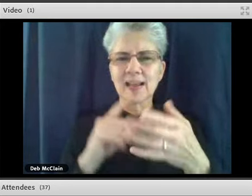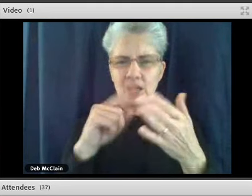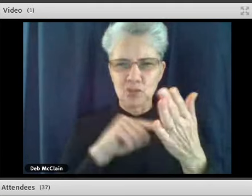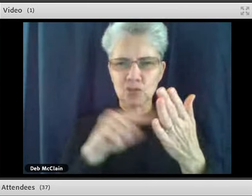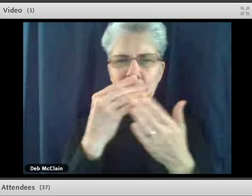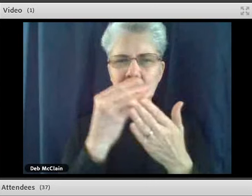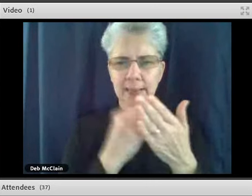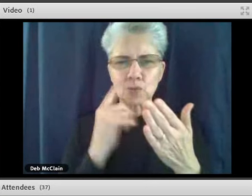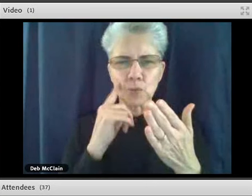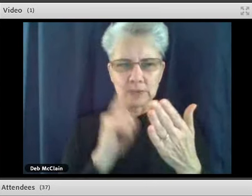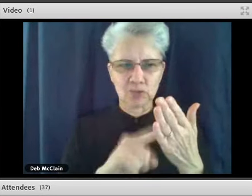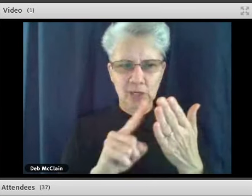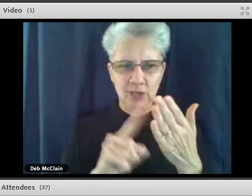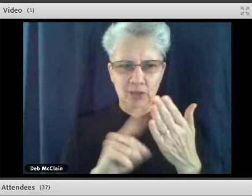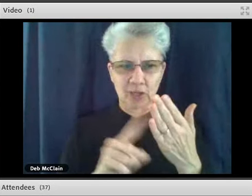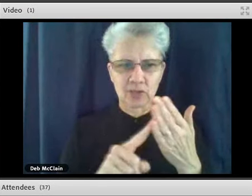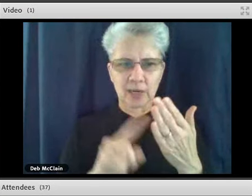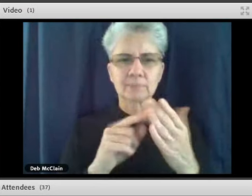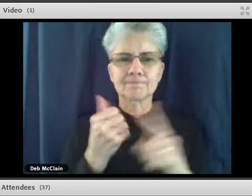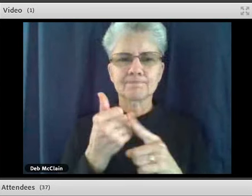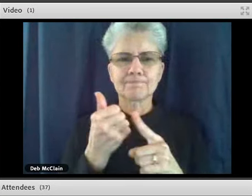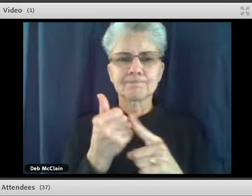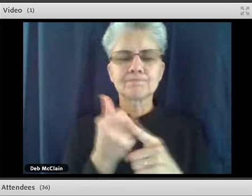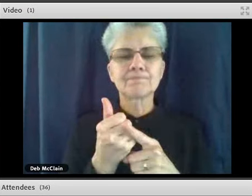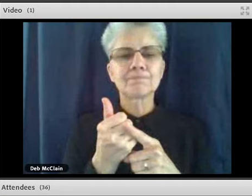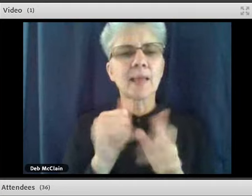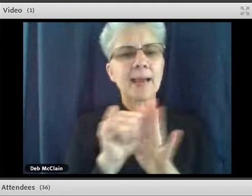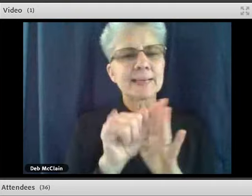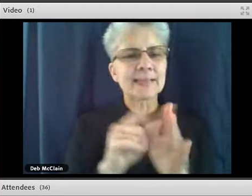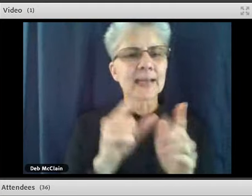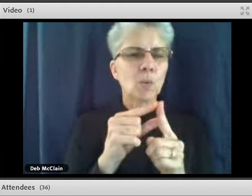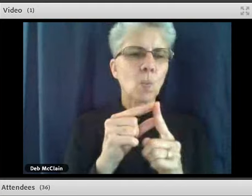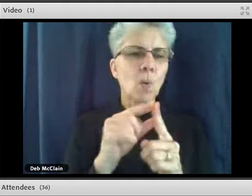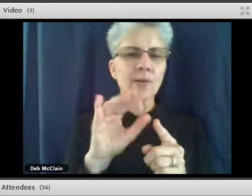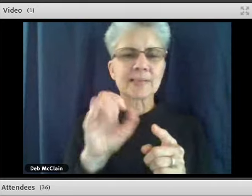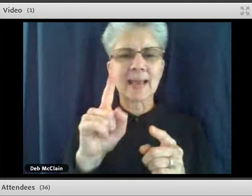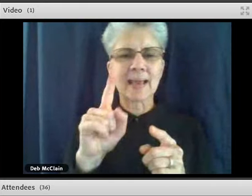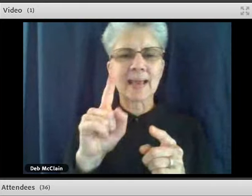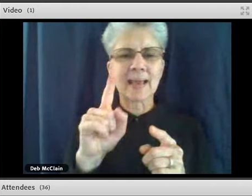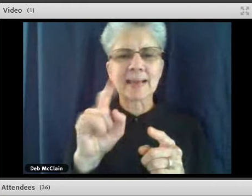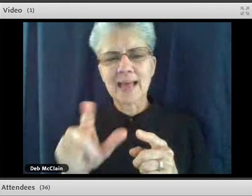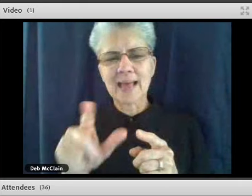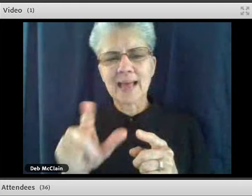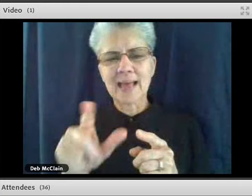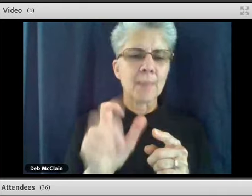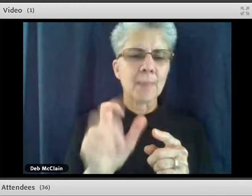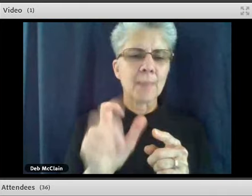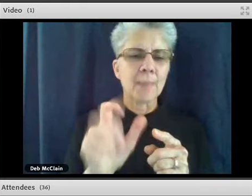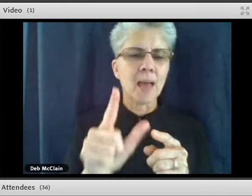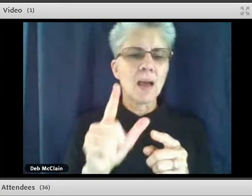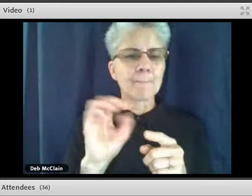So, here's a list of things you can do, checklists that you can look at, to check things manually. Adobe, Word, Excel, PowerPoint,